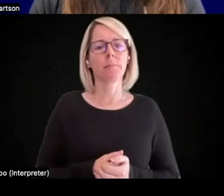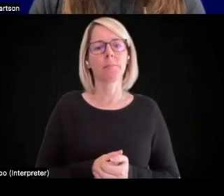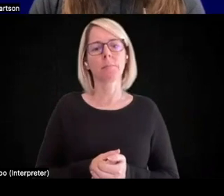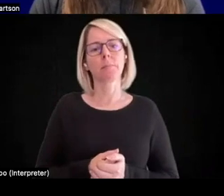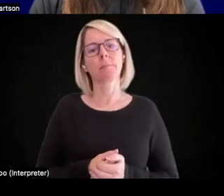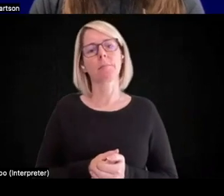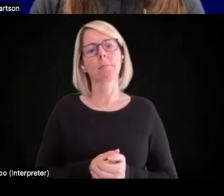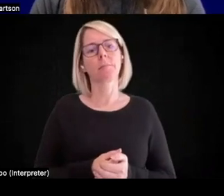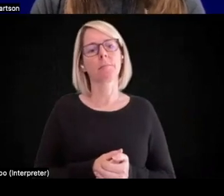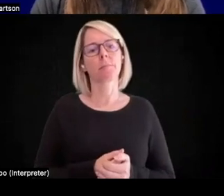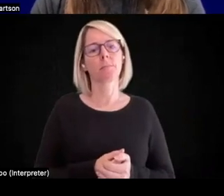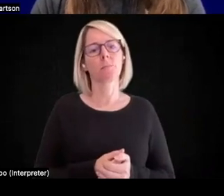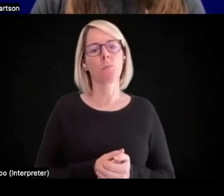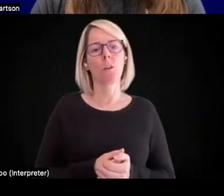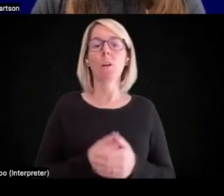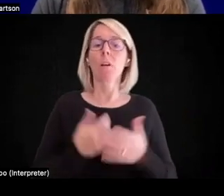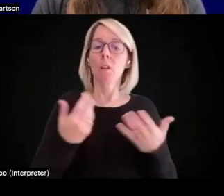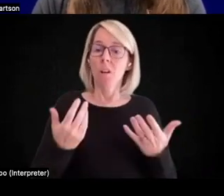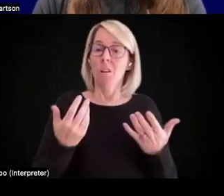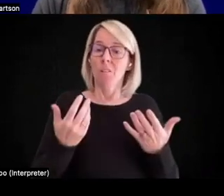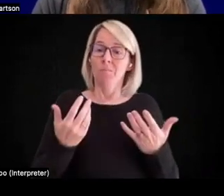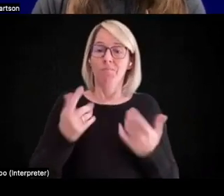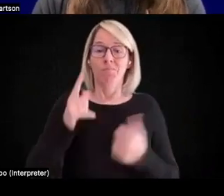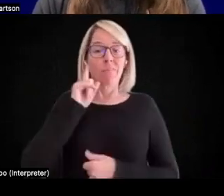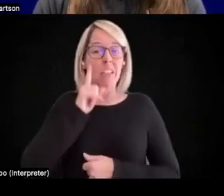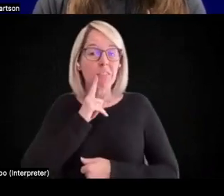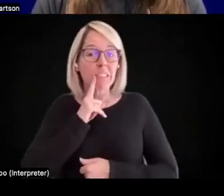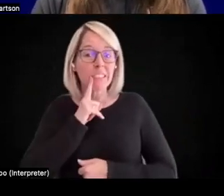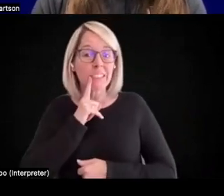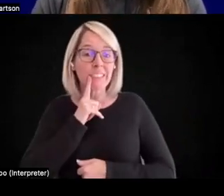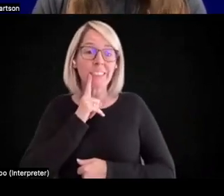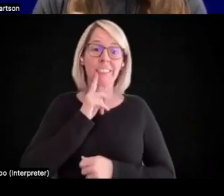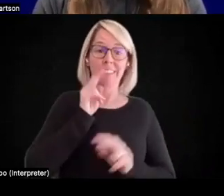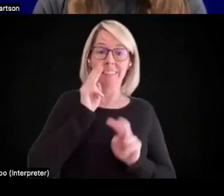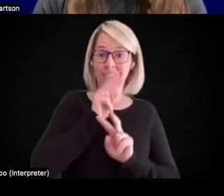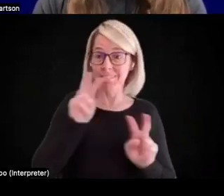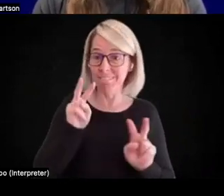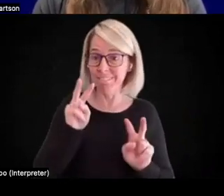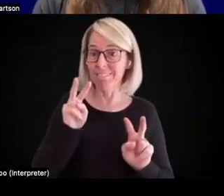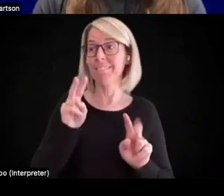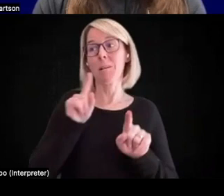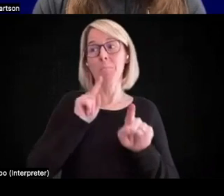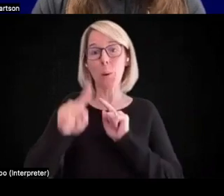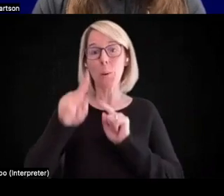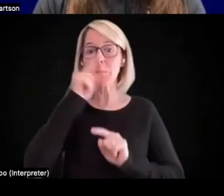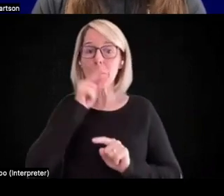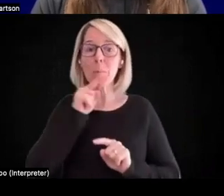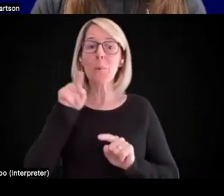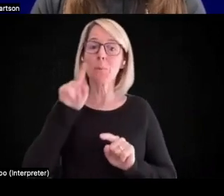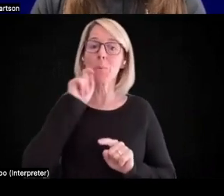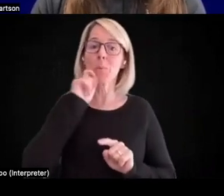in a hearing and sighted world, this is mostly through eye contact and movement of your eye gaze,